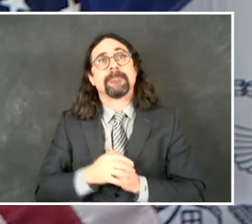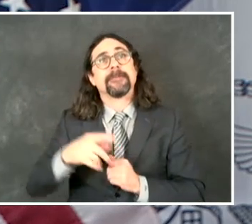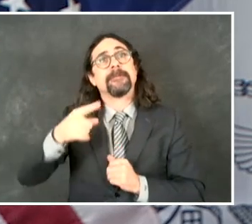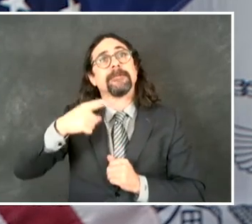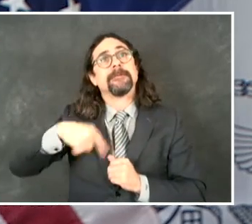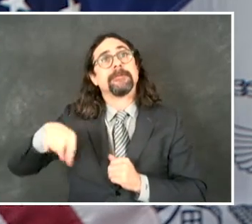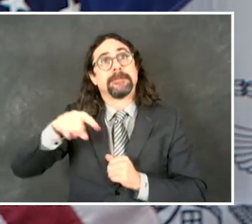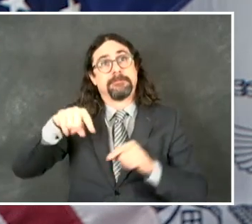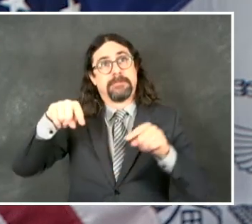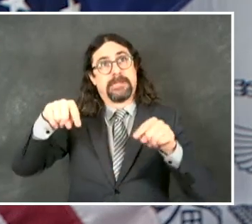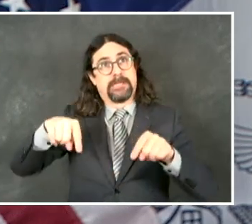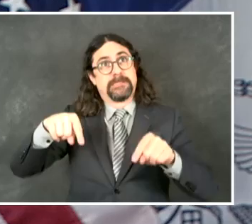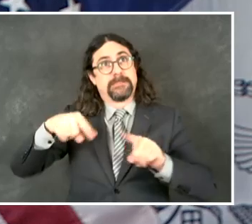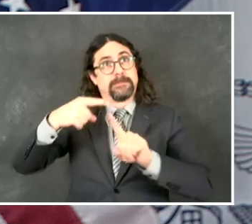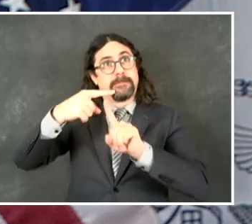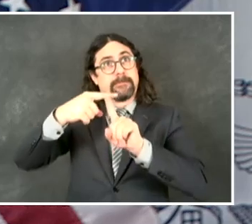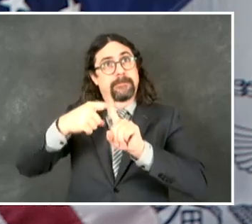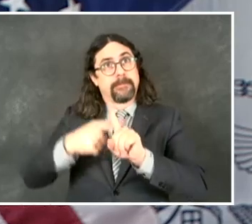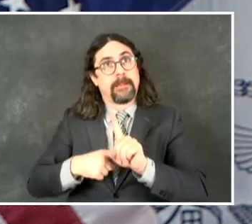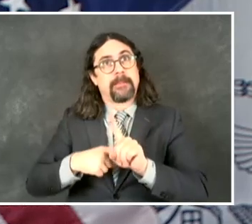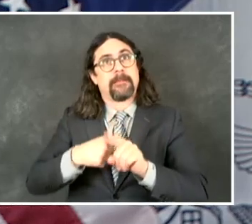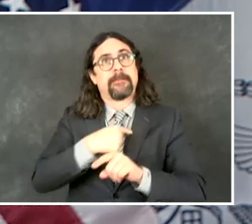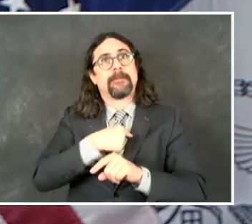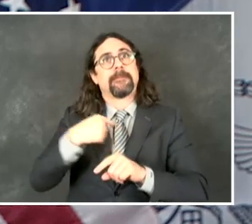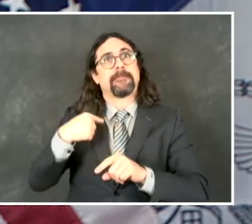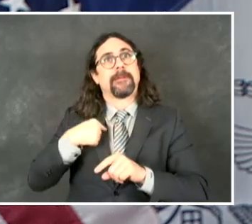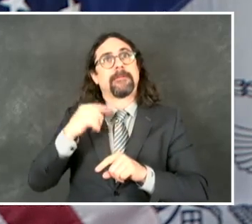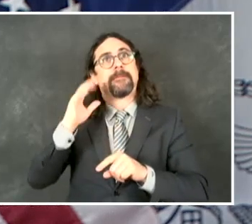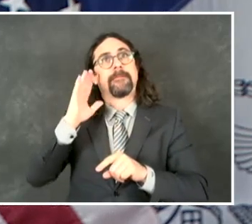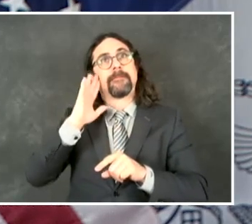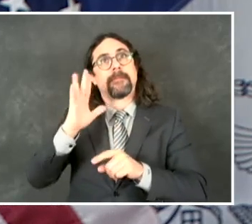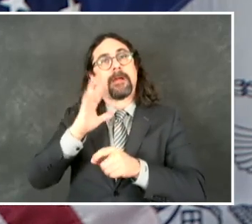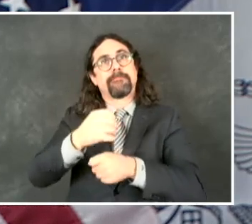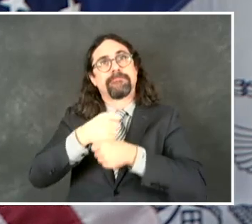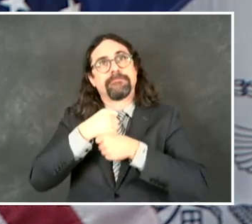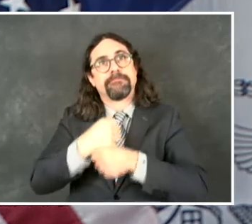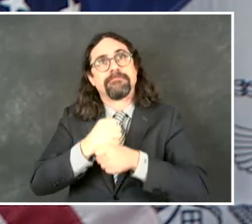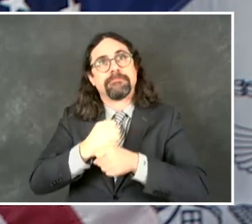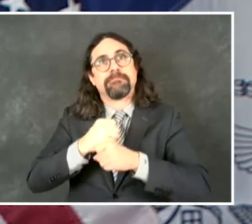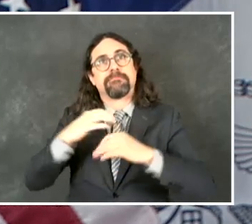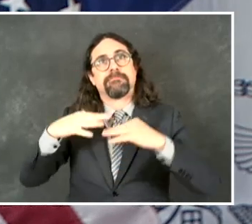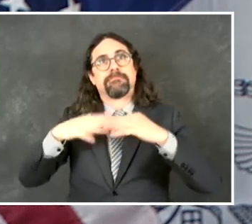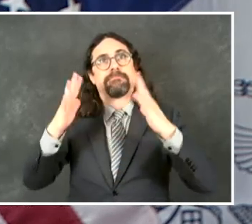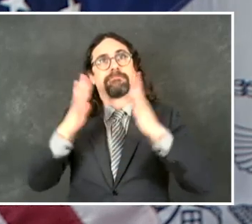THE NEXT MONTH, WE ILWL CREATE A MINIMUM OF 40